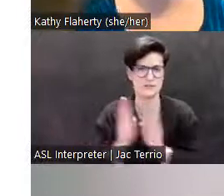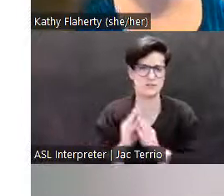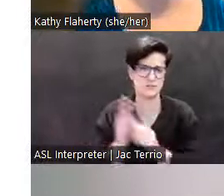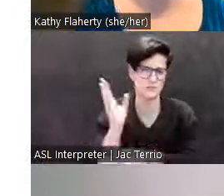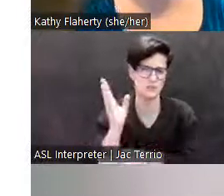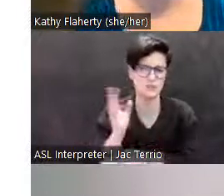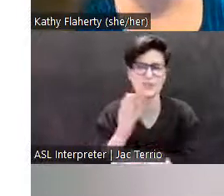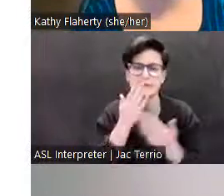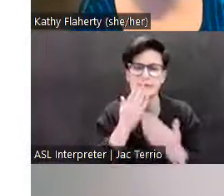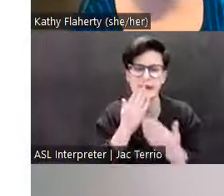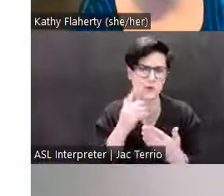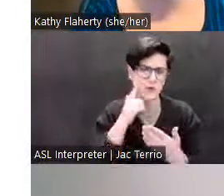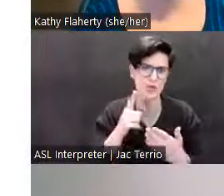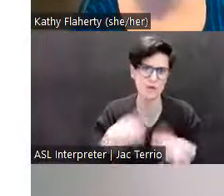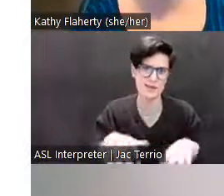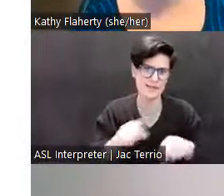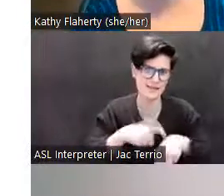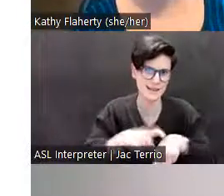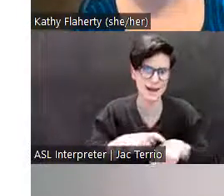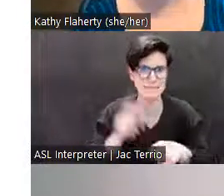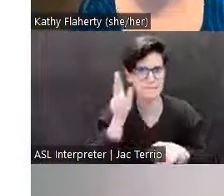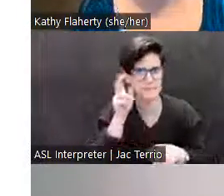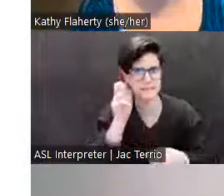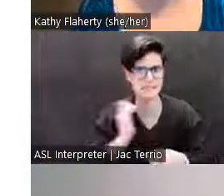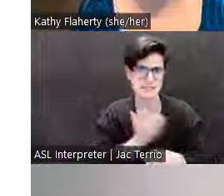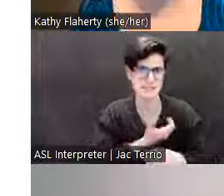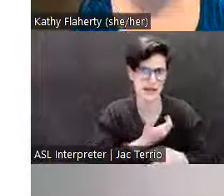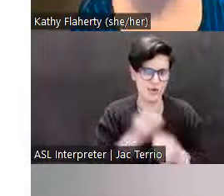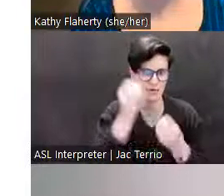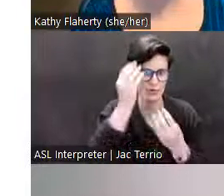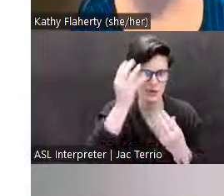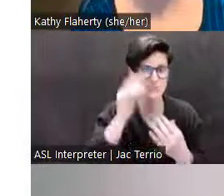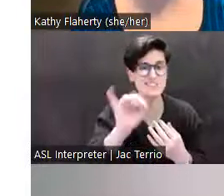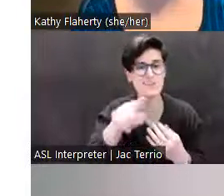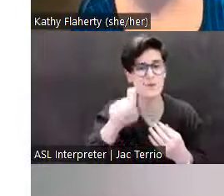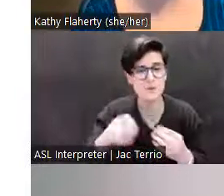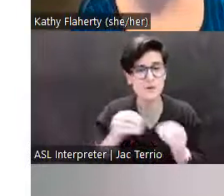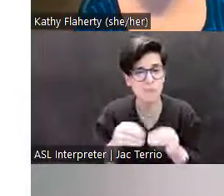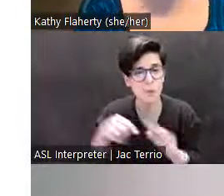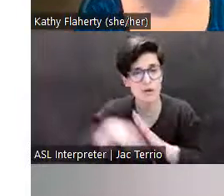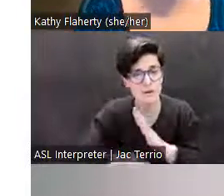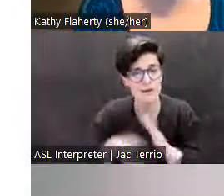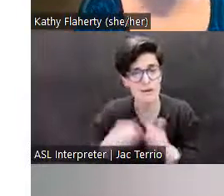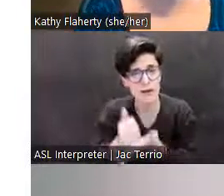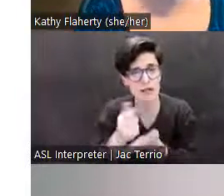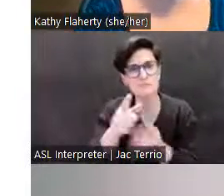time to listen to us. if you need more help, feel free to contact either of our offices,